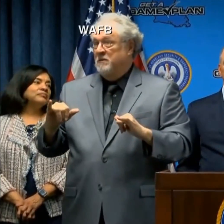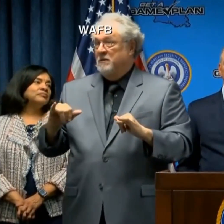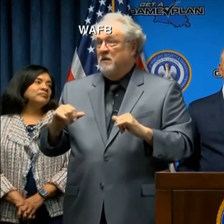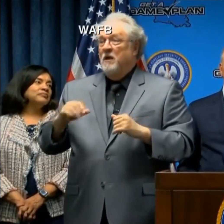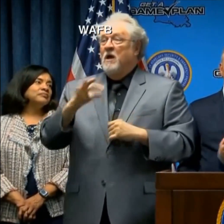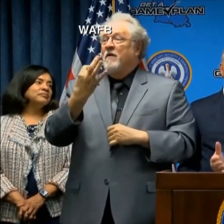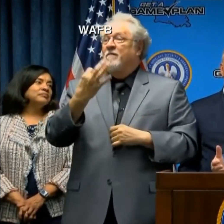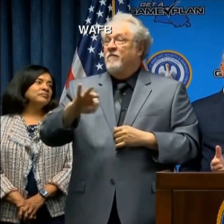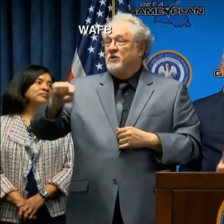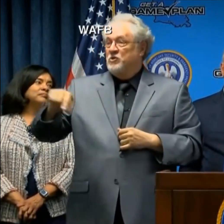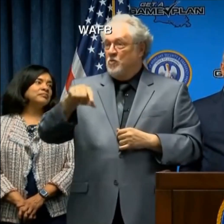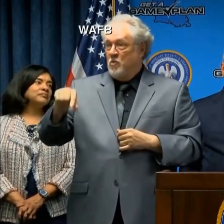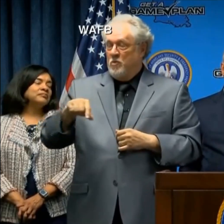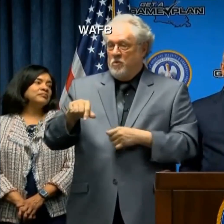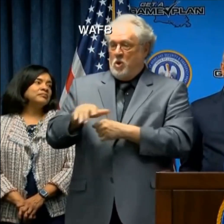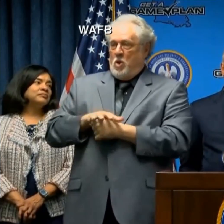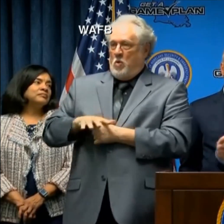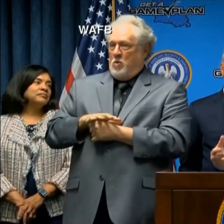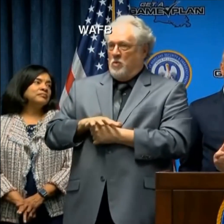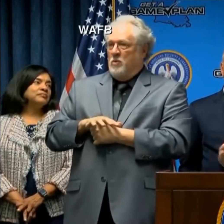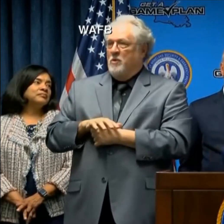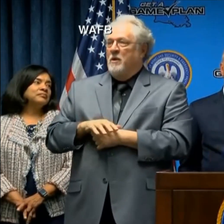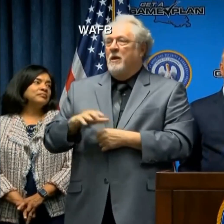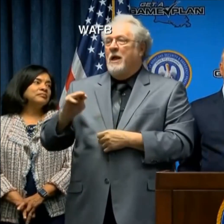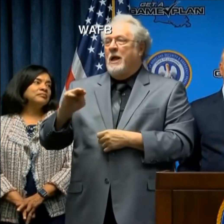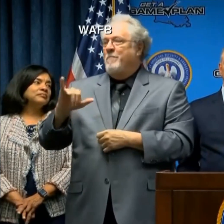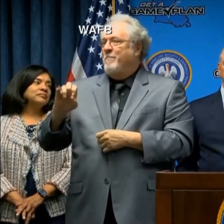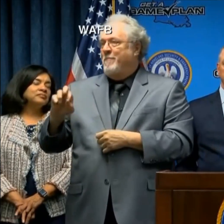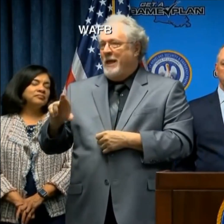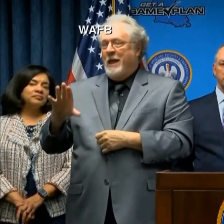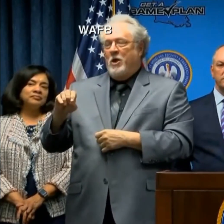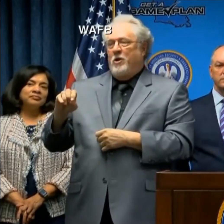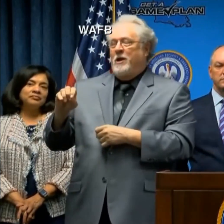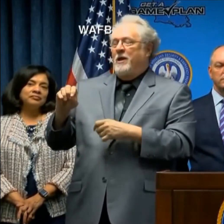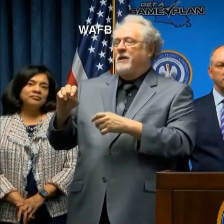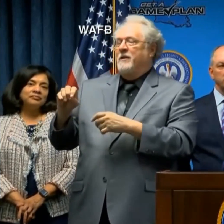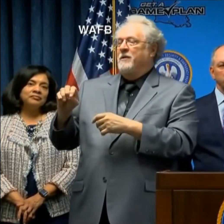Quarter Fest is a local event I'm sure the mayor and those coordinators will